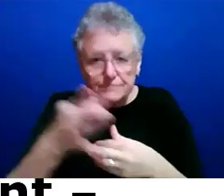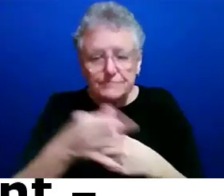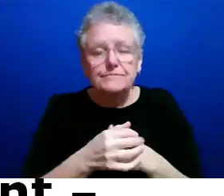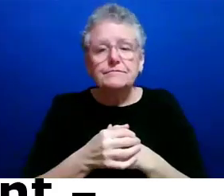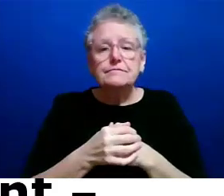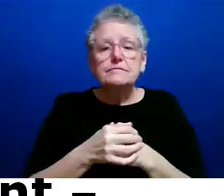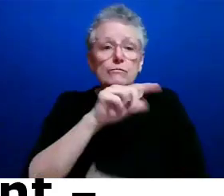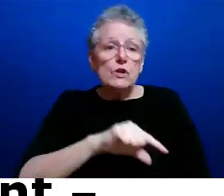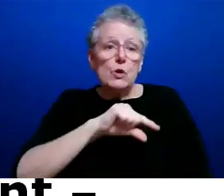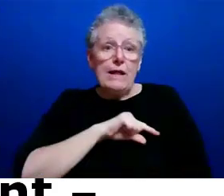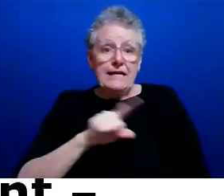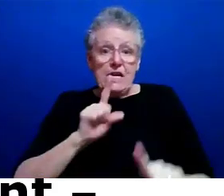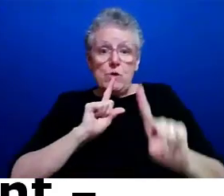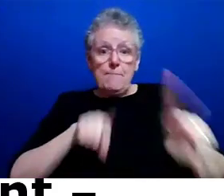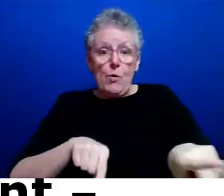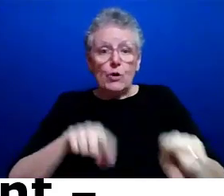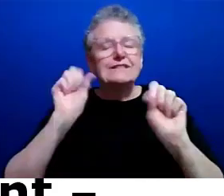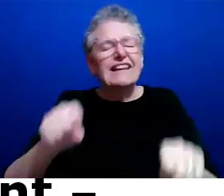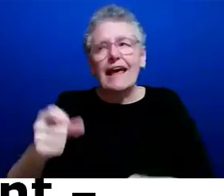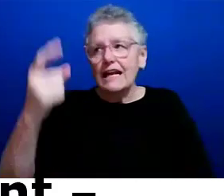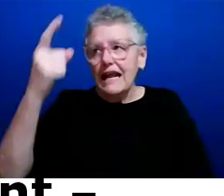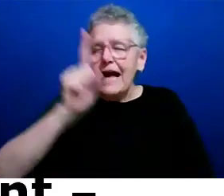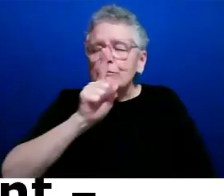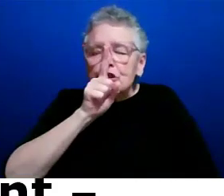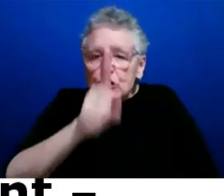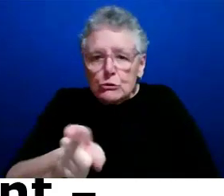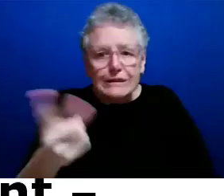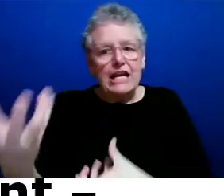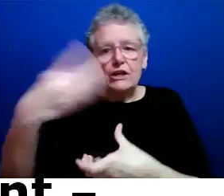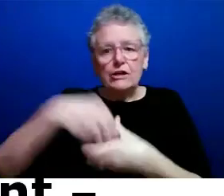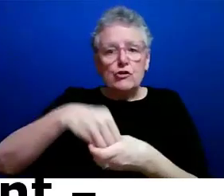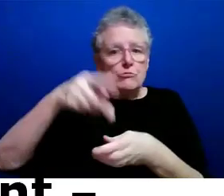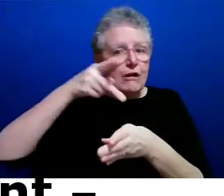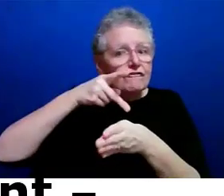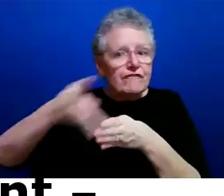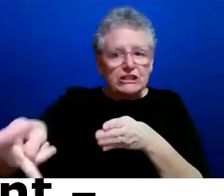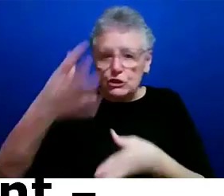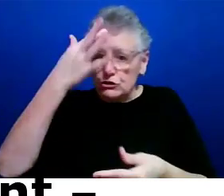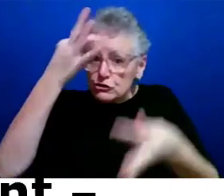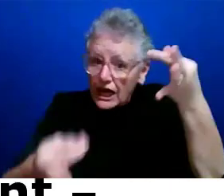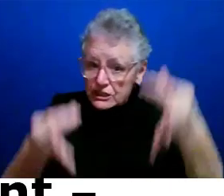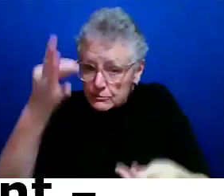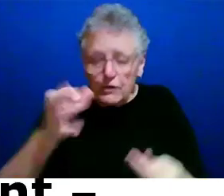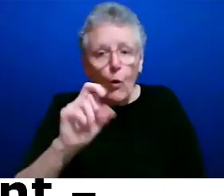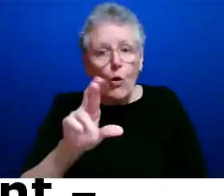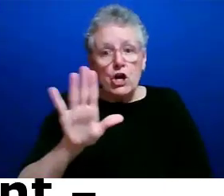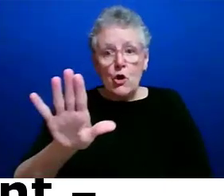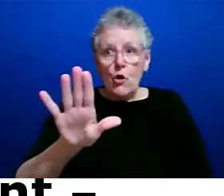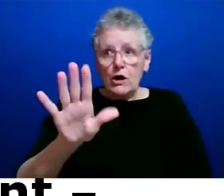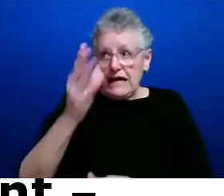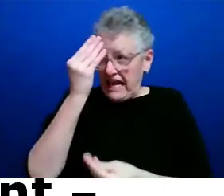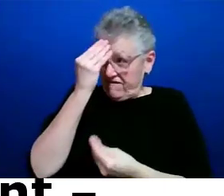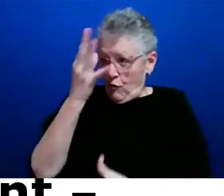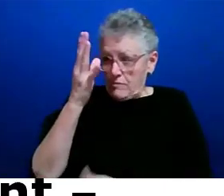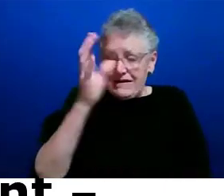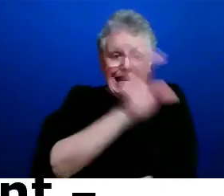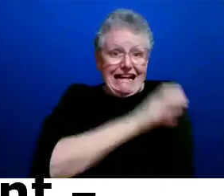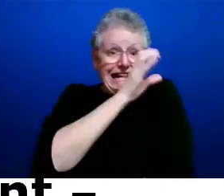Quality reports can absolutely include professional judgment or your informed clinical opinion.